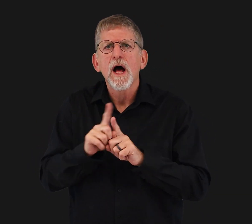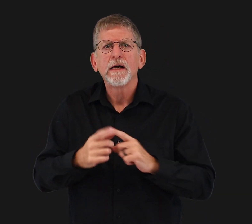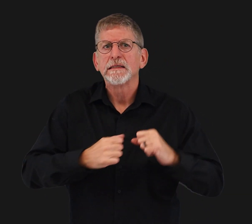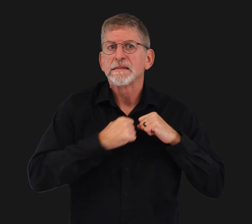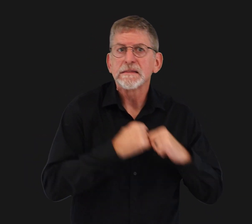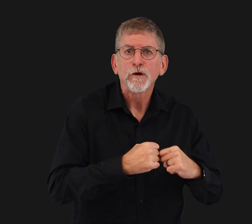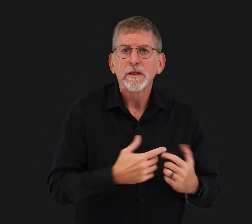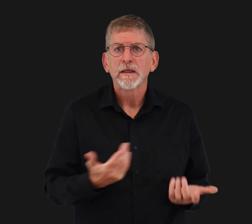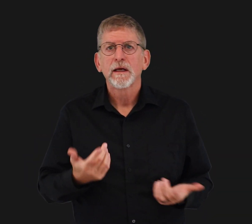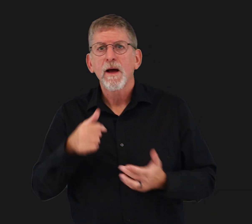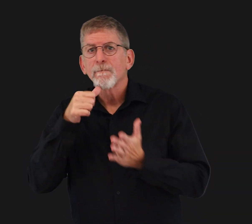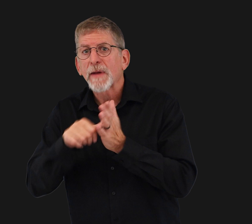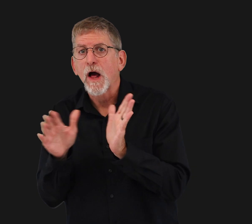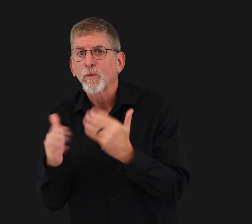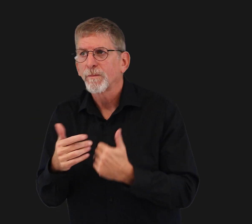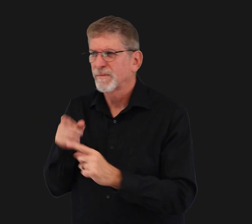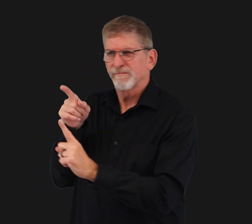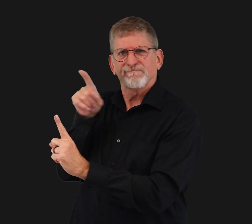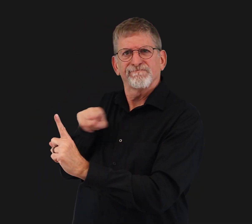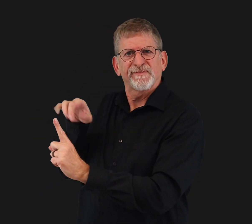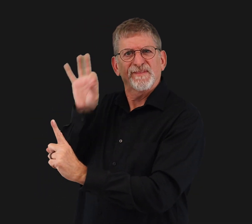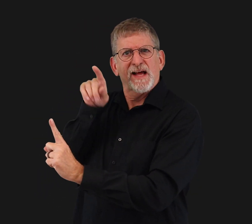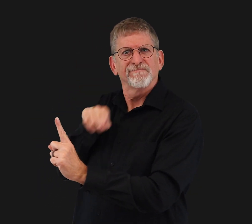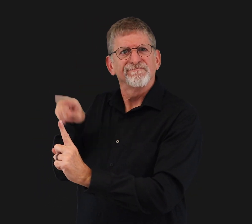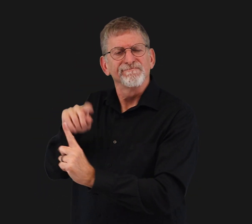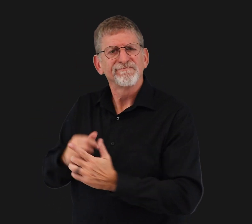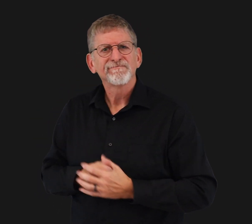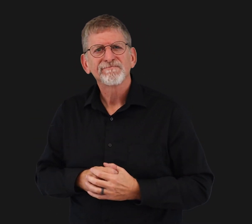such as Security and the Mailroom